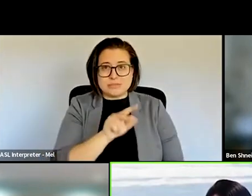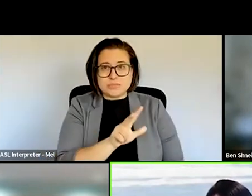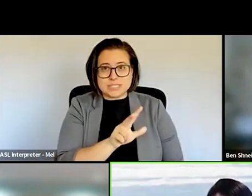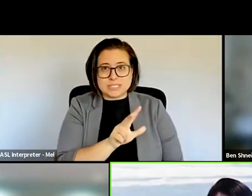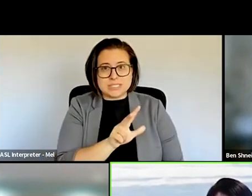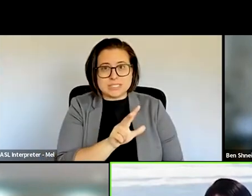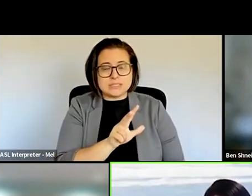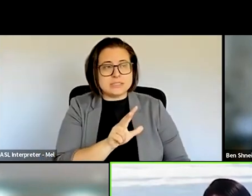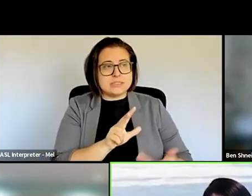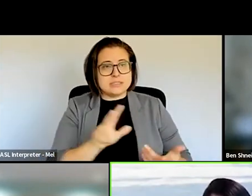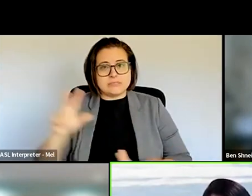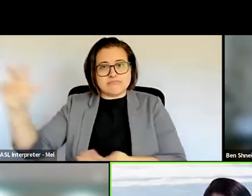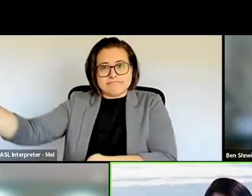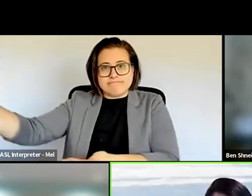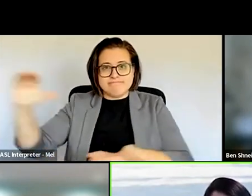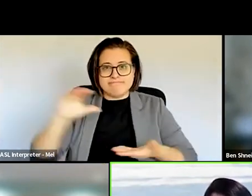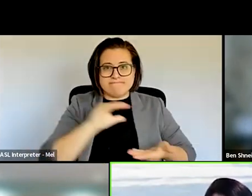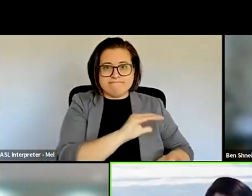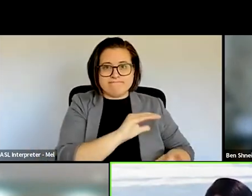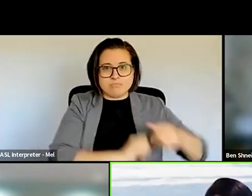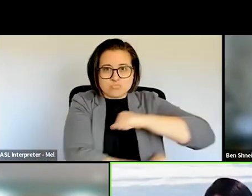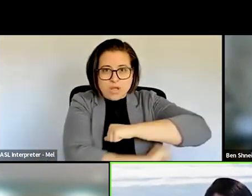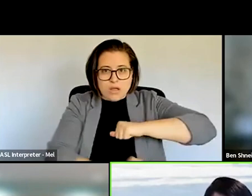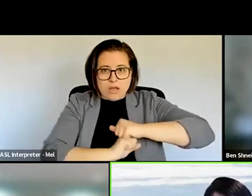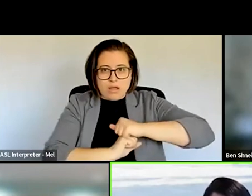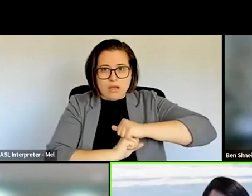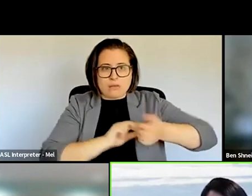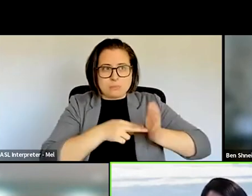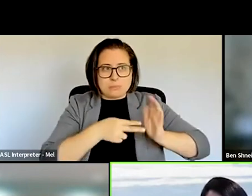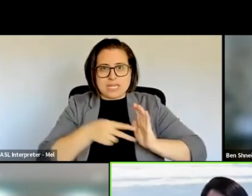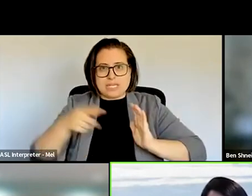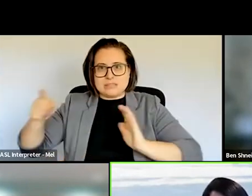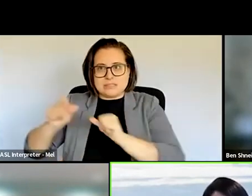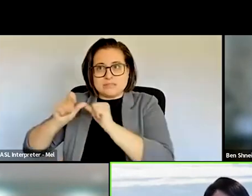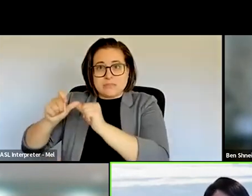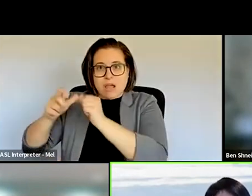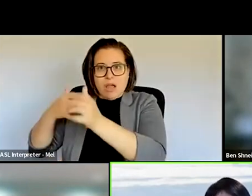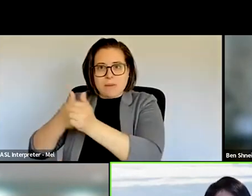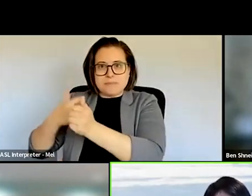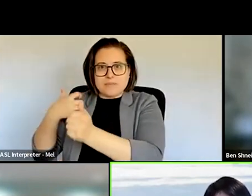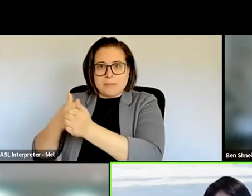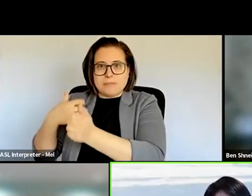it talks it is actually leveraging up-to-date information that is provided in the databases.